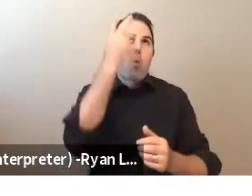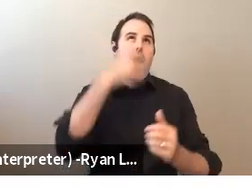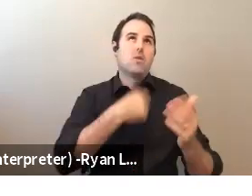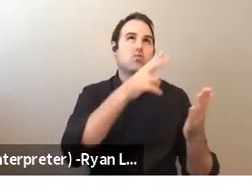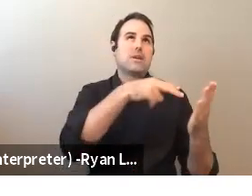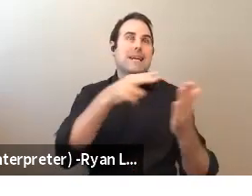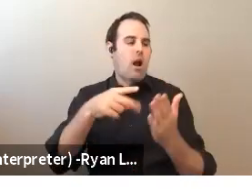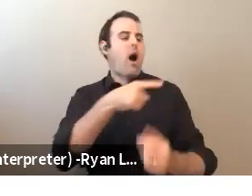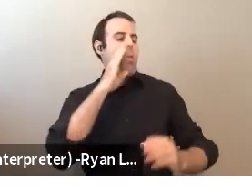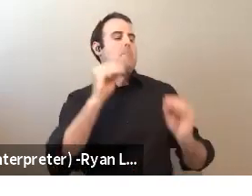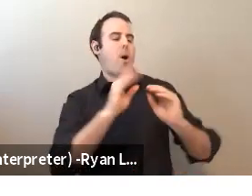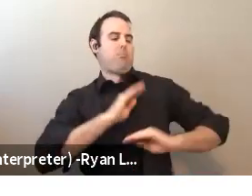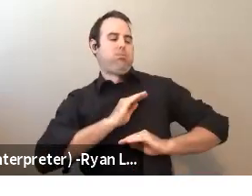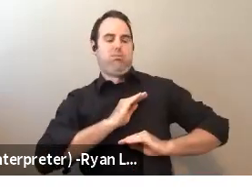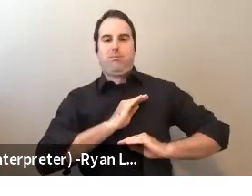Sally Potter: Go. Okay, so I'm